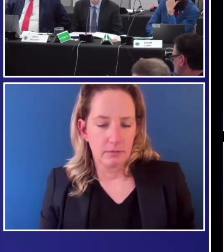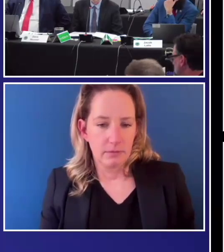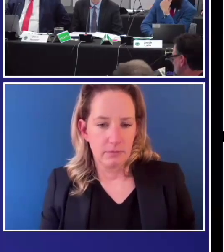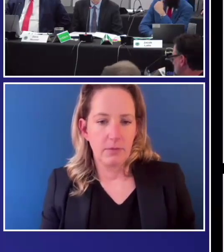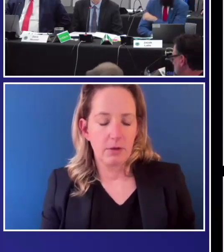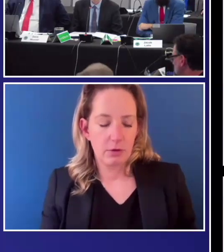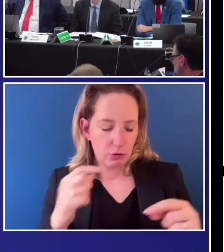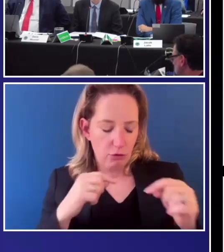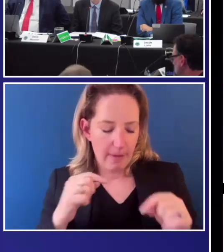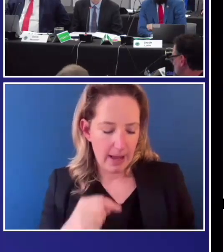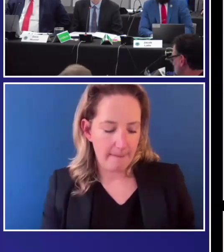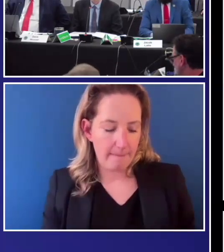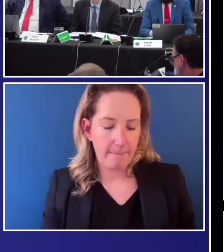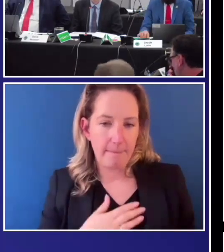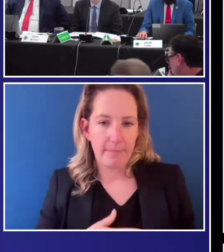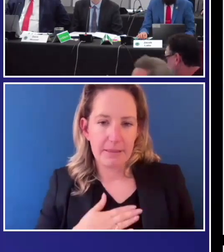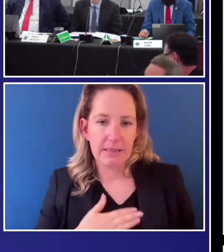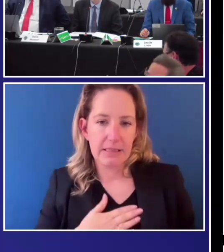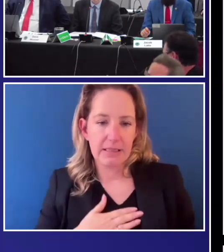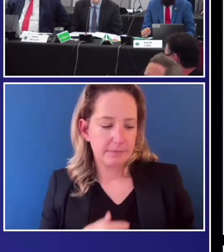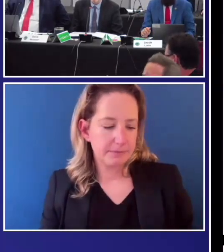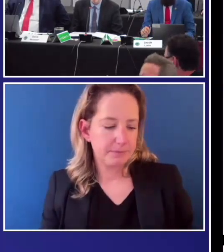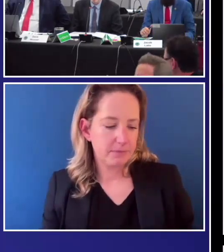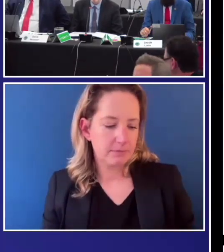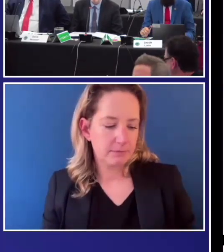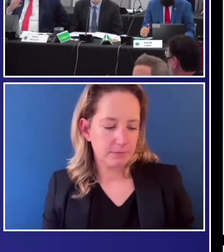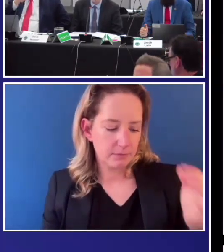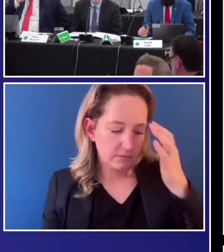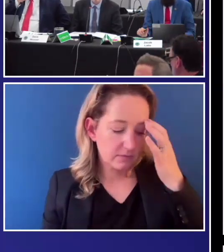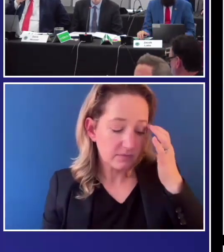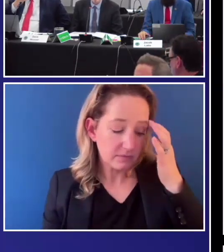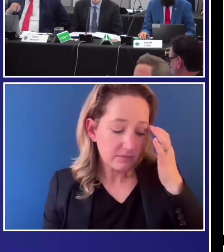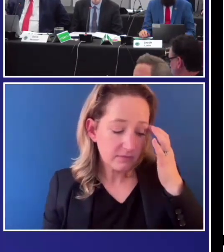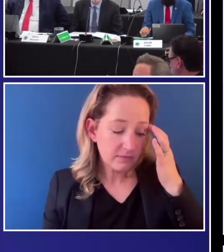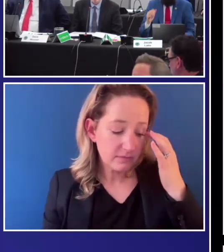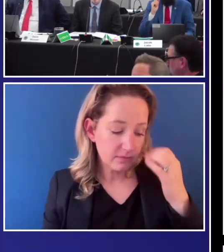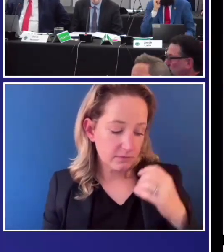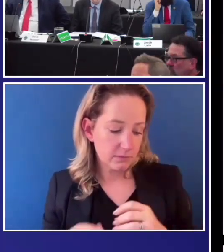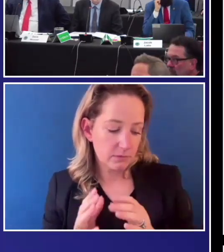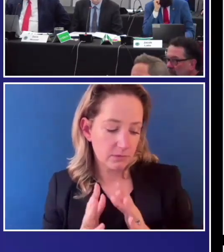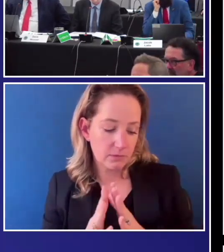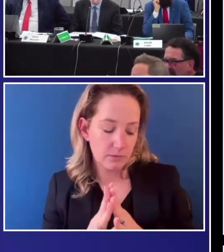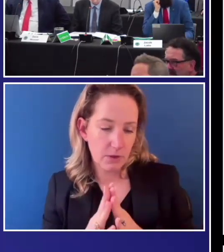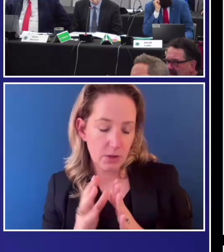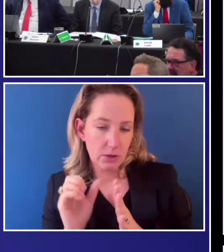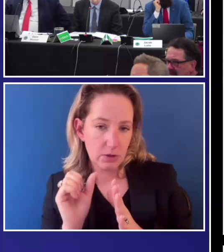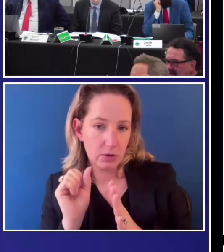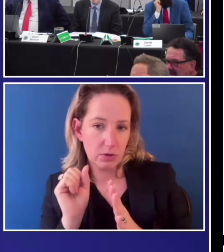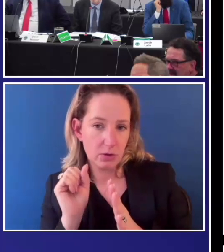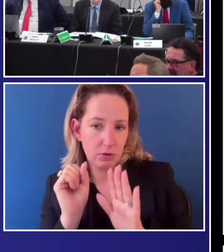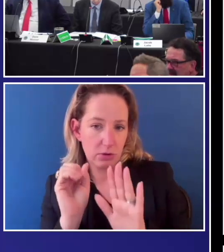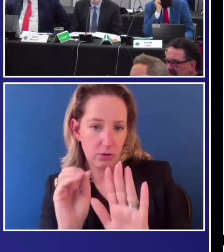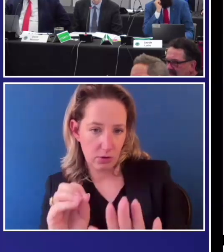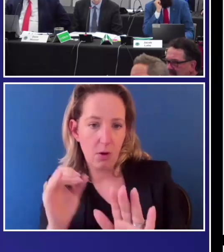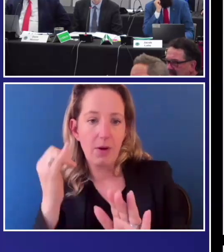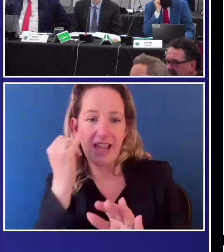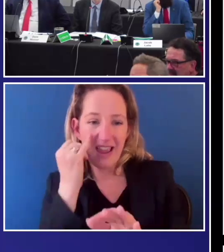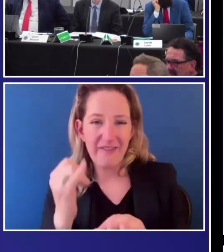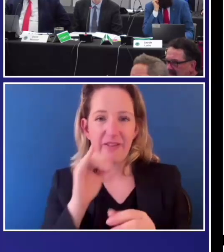Andrea. It's -- it, it indicates that it's assistance that the institution or its affiliate controls or directs to reduce or